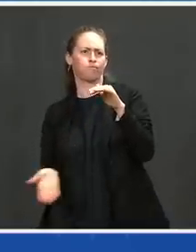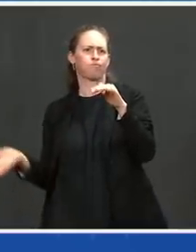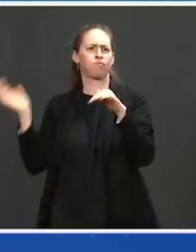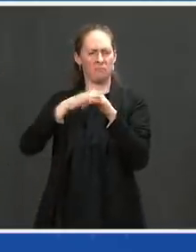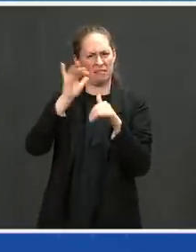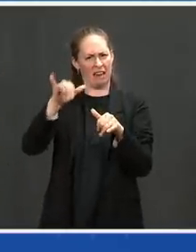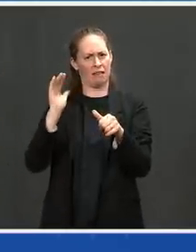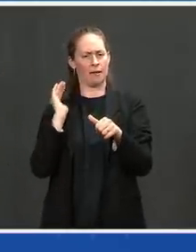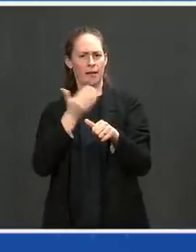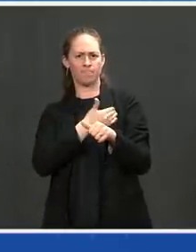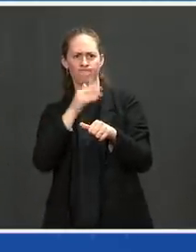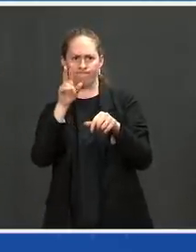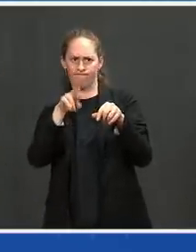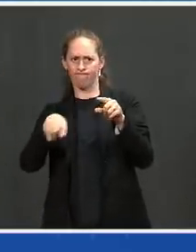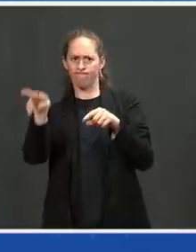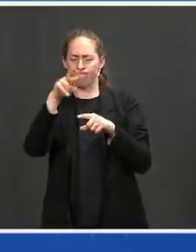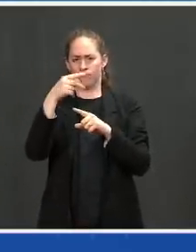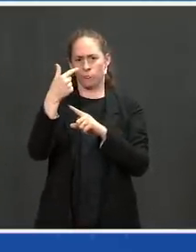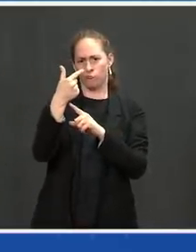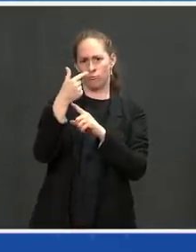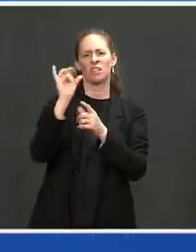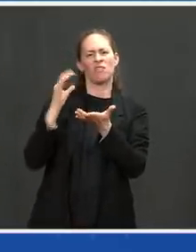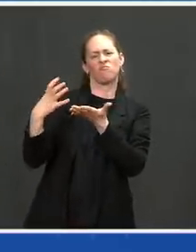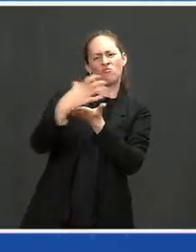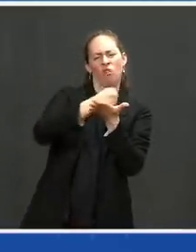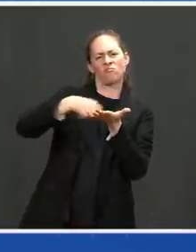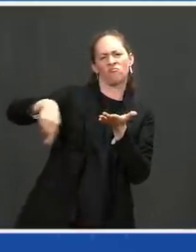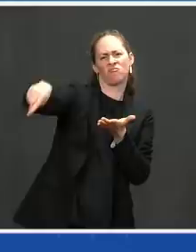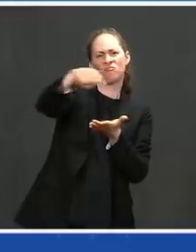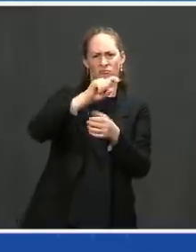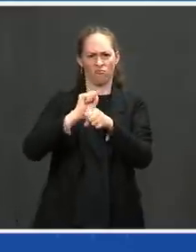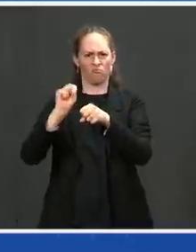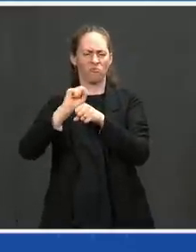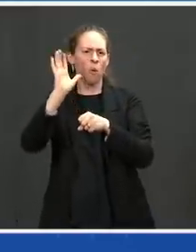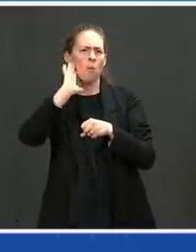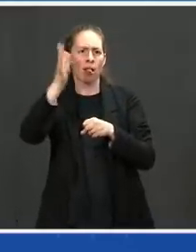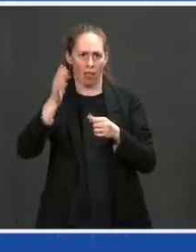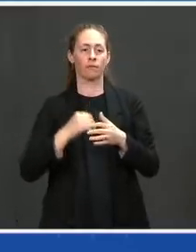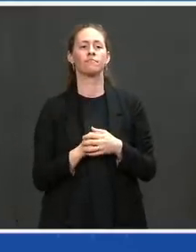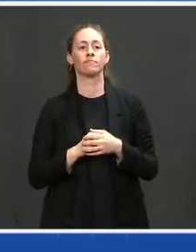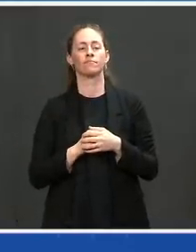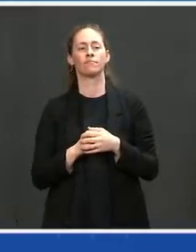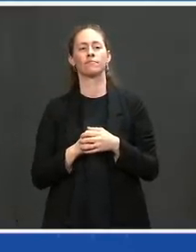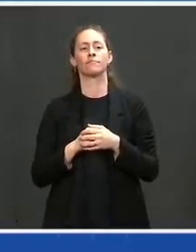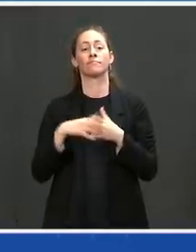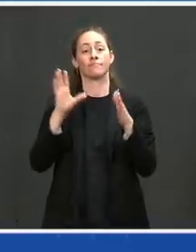And just this morning, we learned that the number of people filing for weekly unemployment insurance